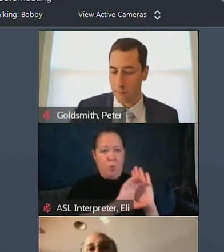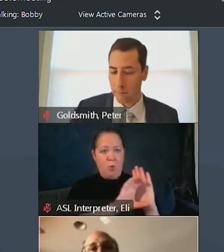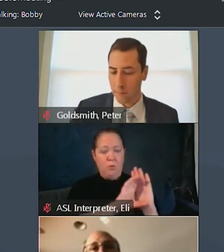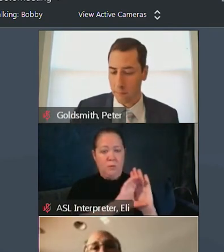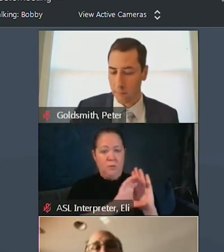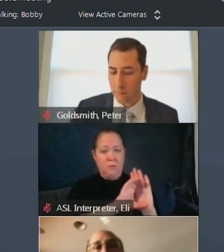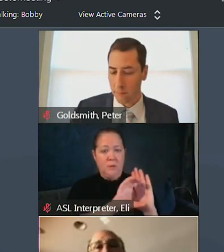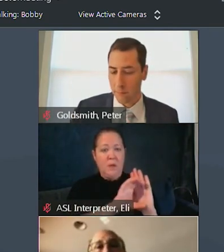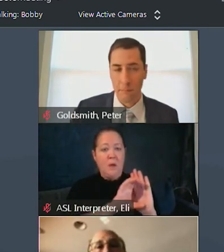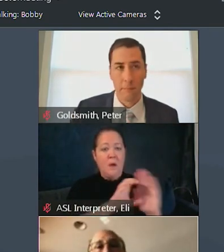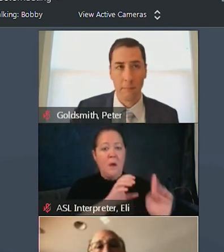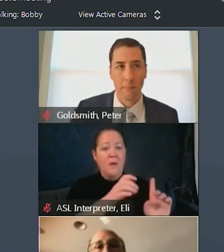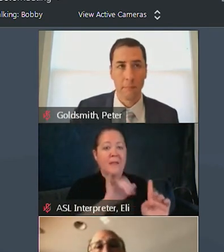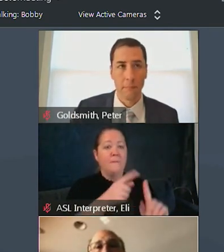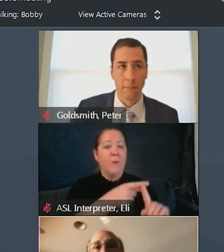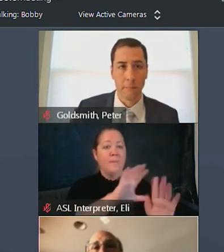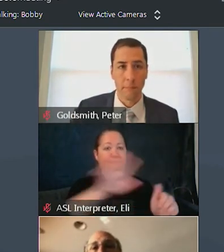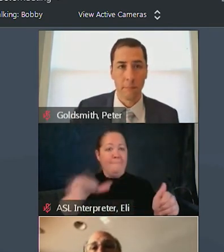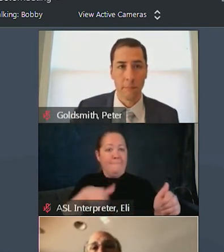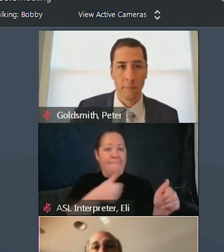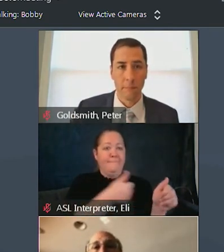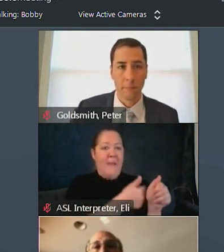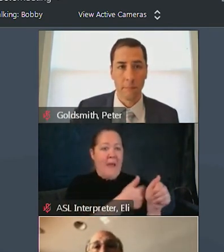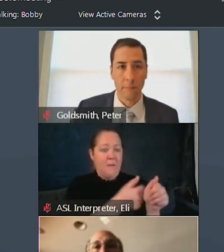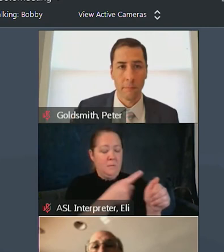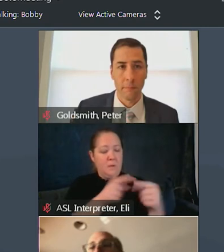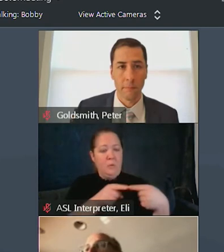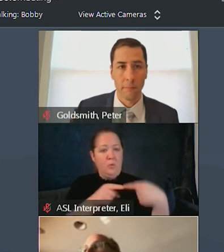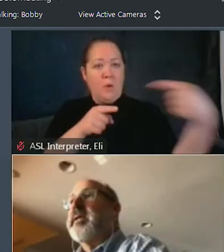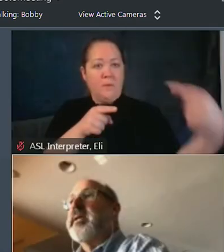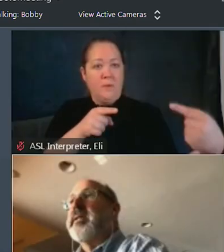structure adjacent to the parking lot. And then you can see the,